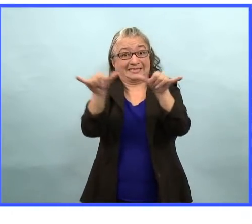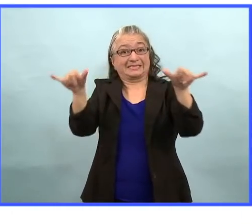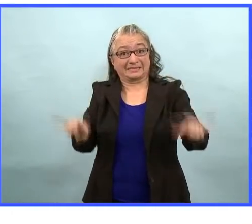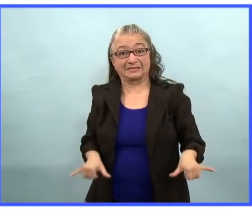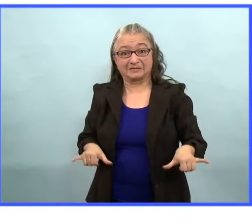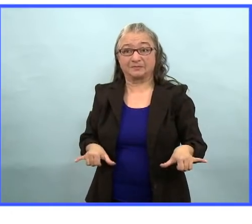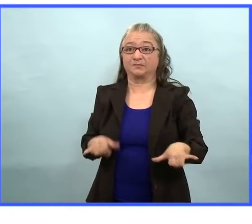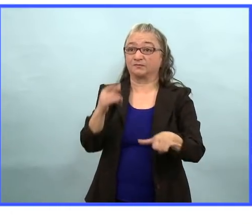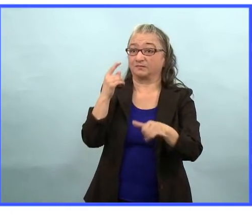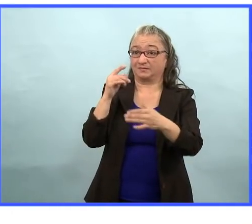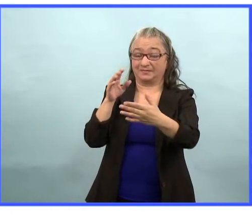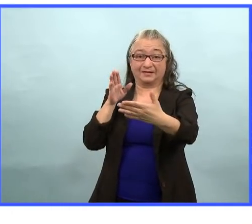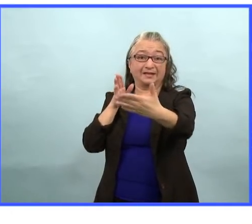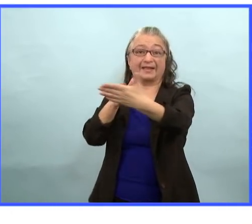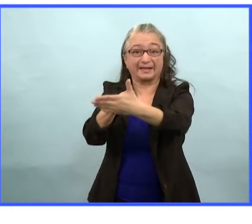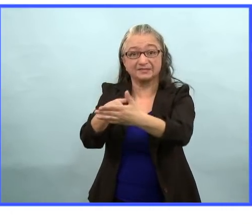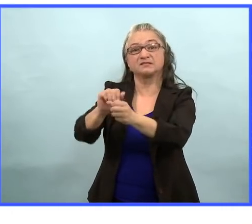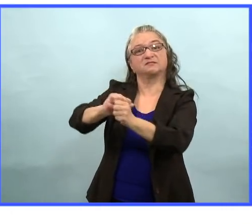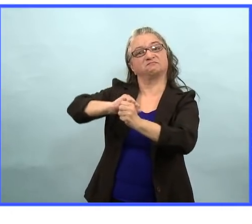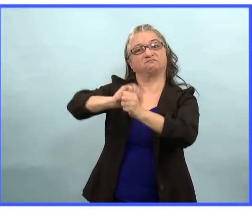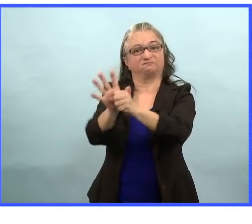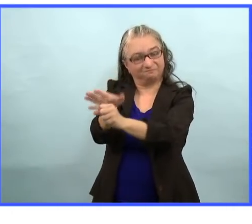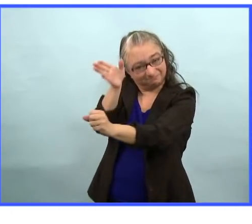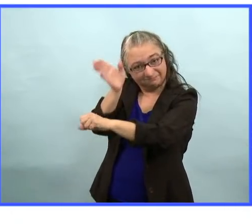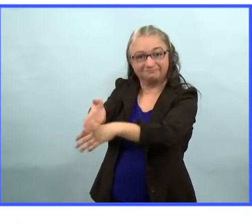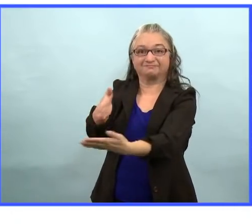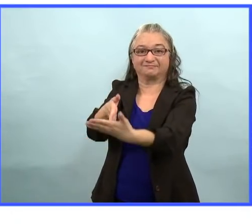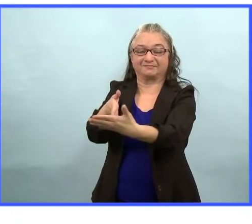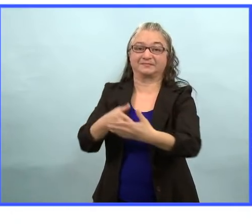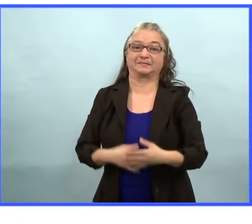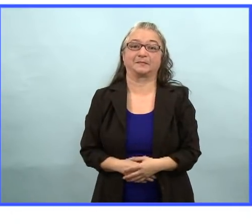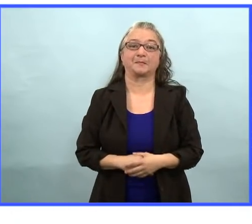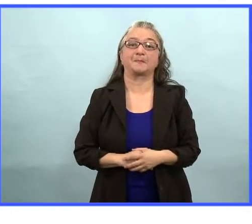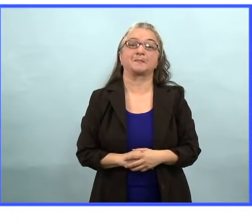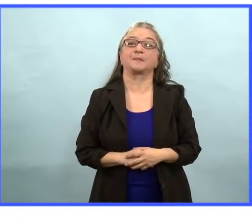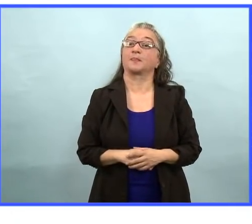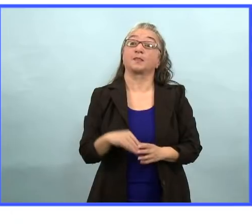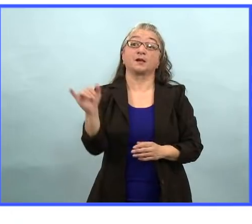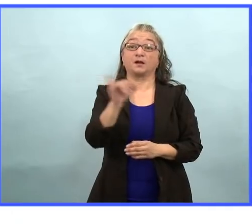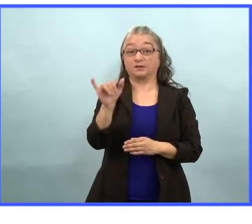still higher rates of being in low income or higher risk occupations and yet we've seen a